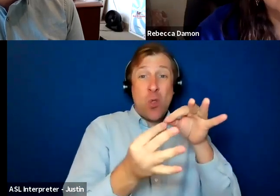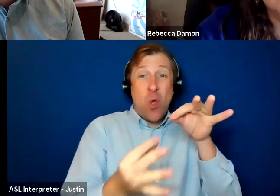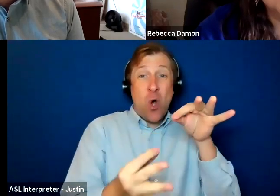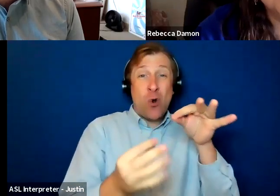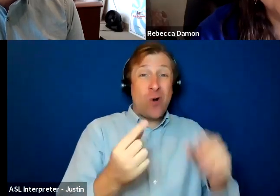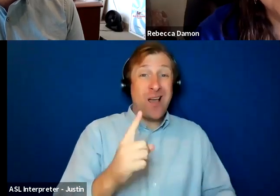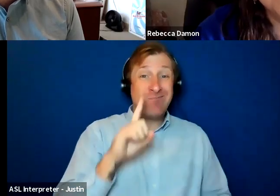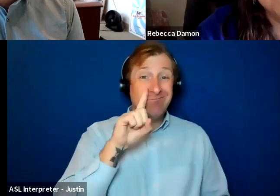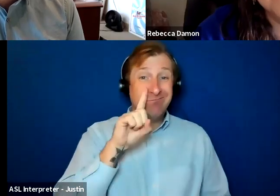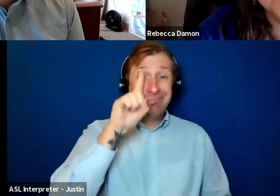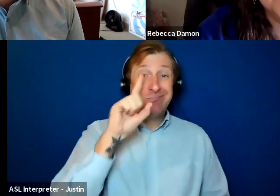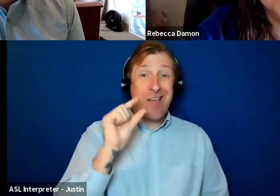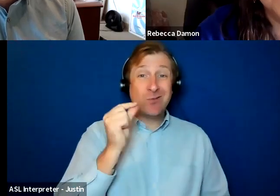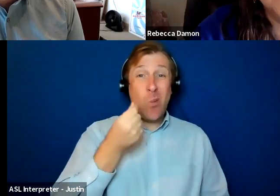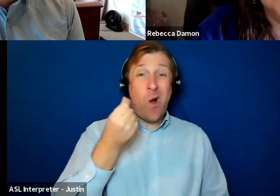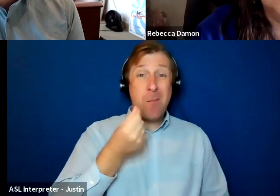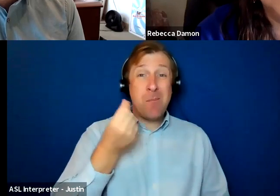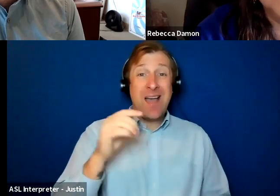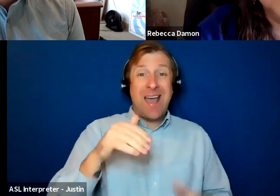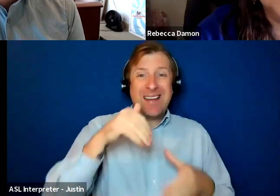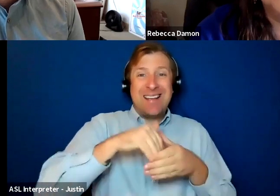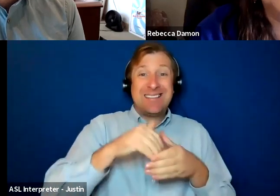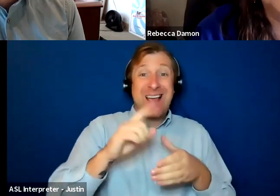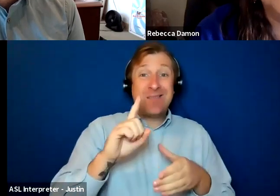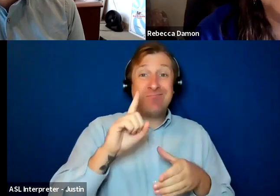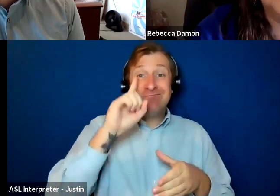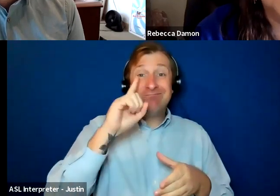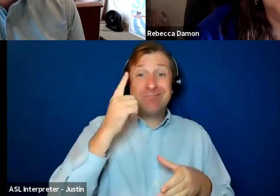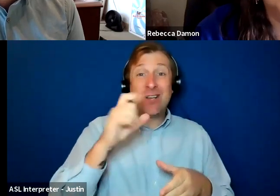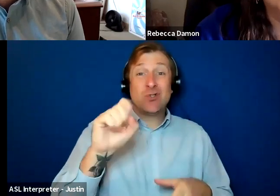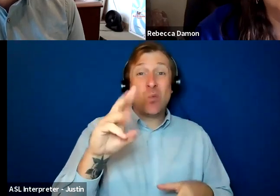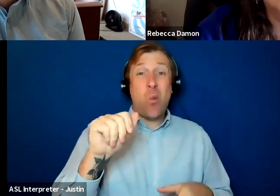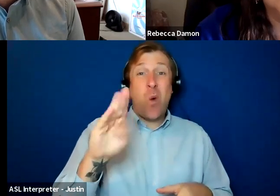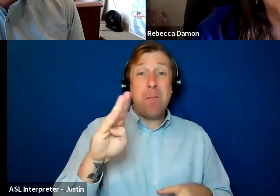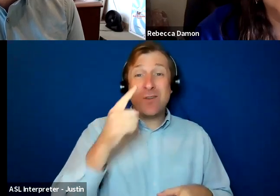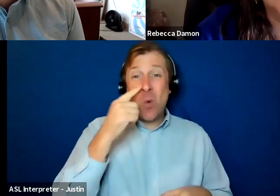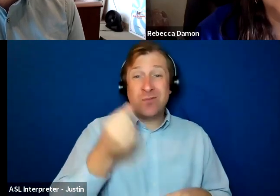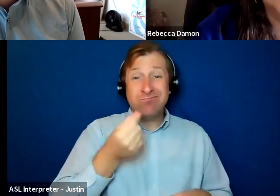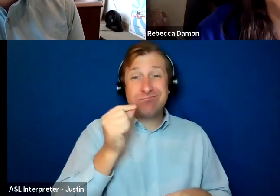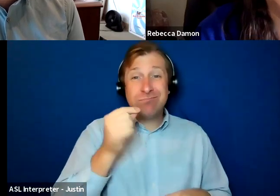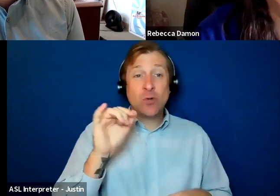And then also the anterior nasal or gentle nasal swabs. Those do need to be, those samples, if they're not self collected,